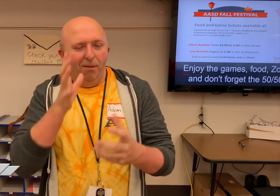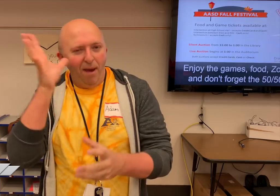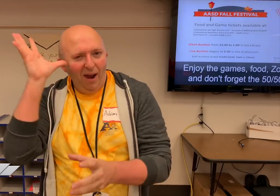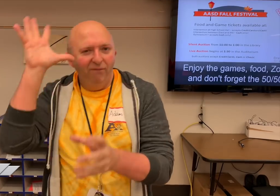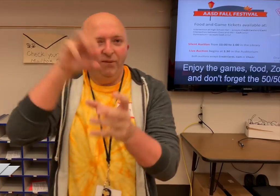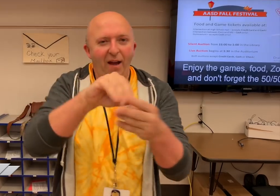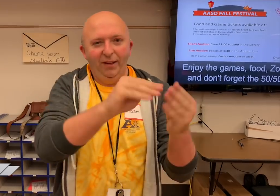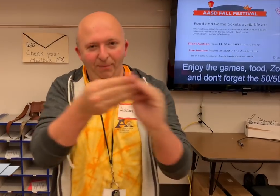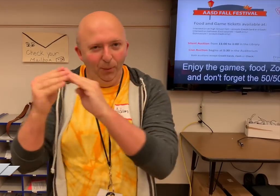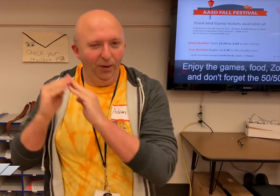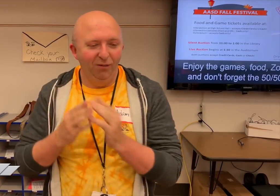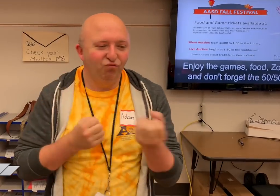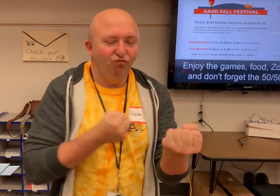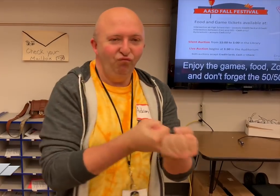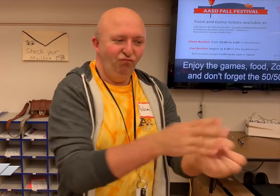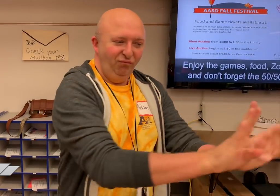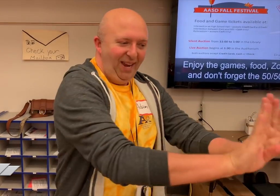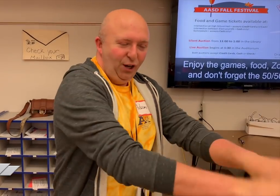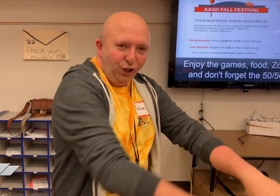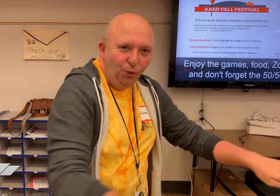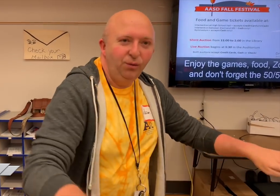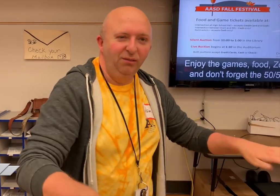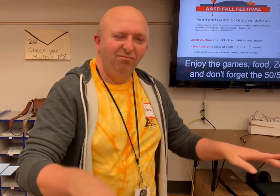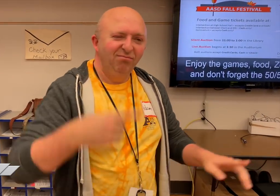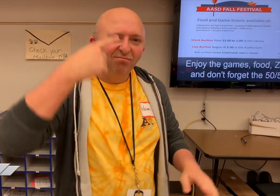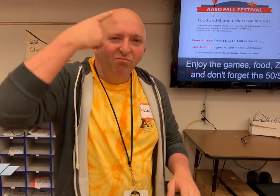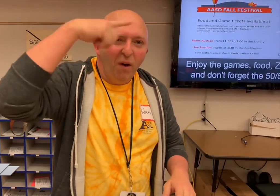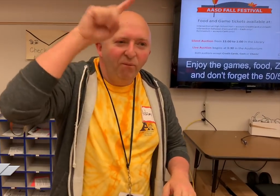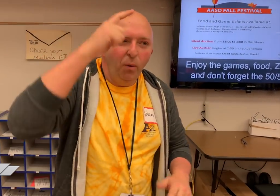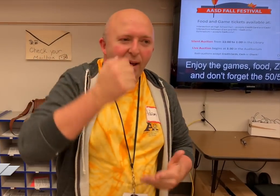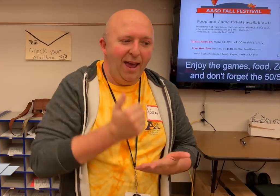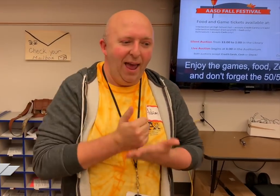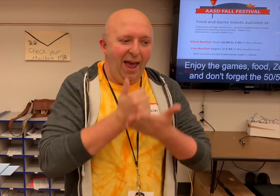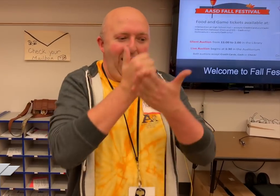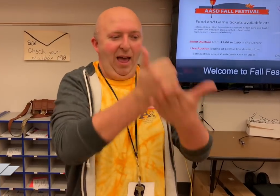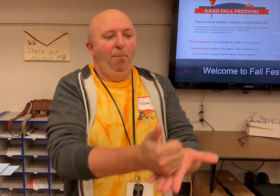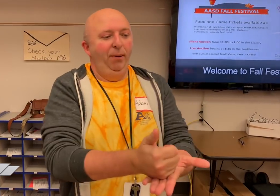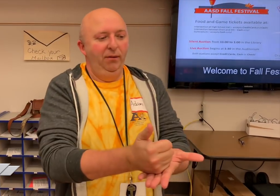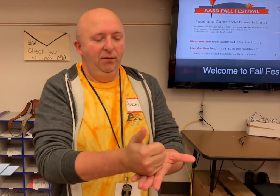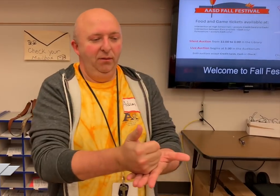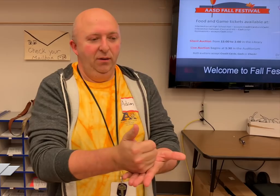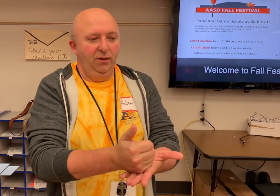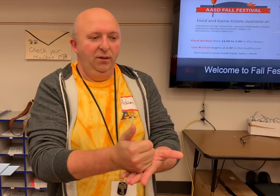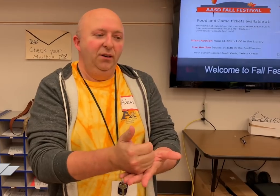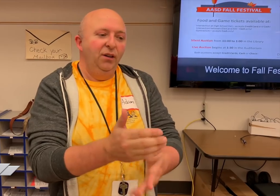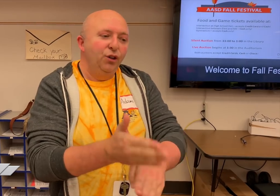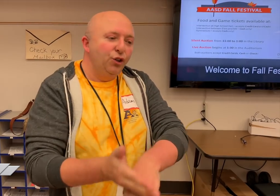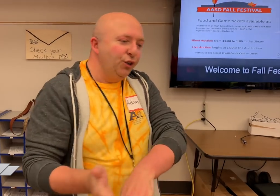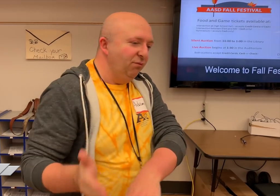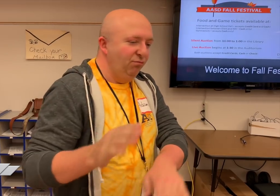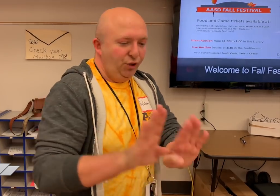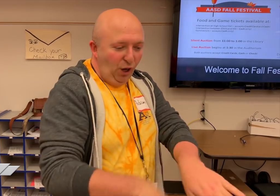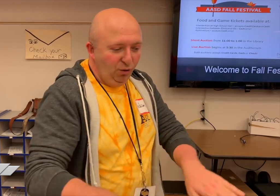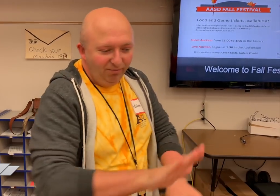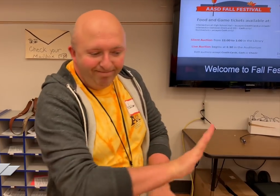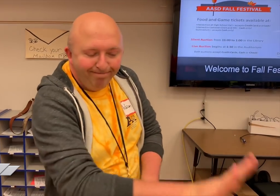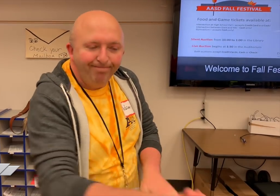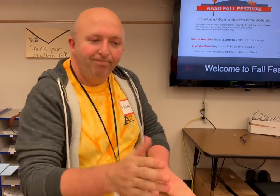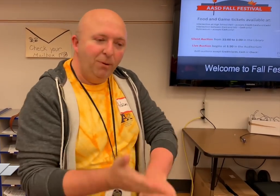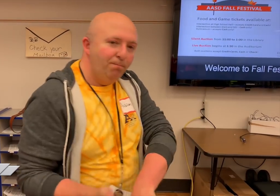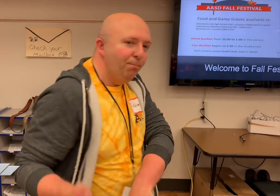We want to include parents in the Deaf community to support children's language acquisition